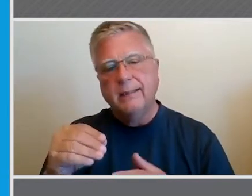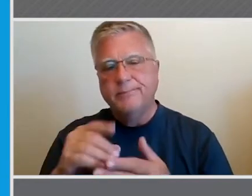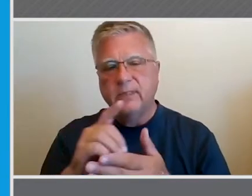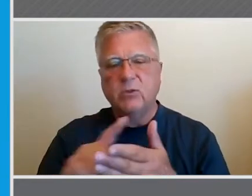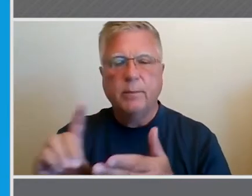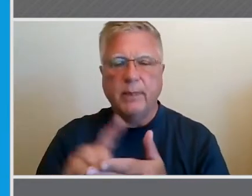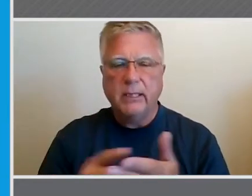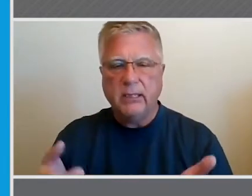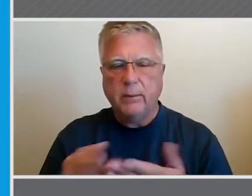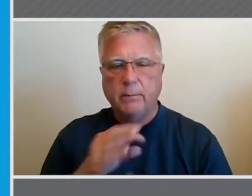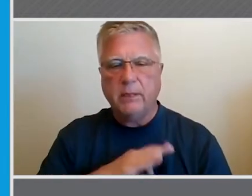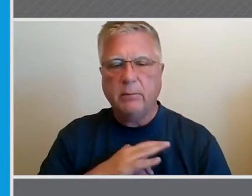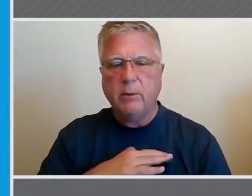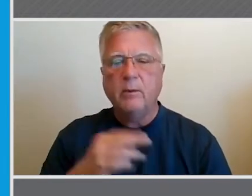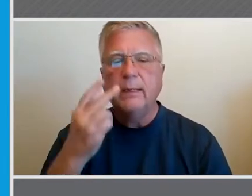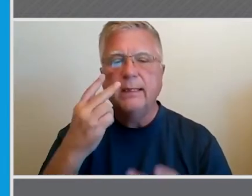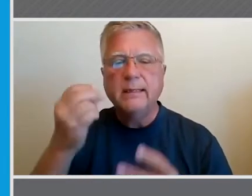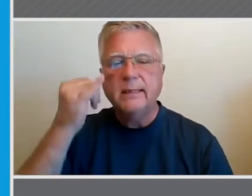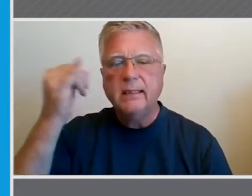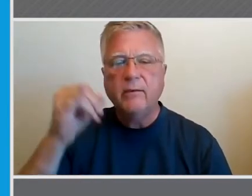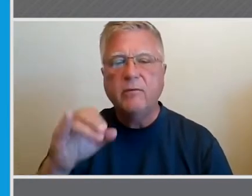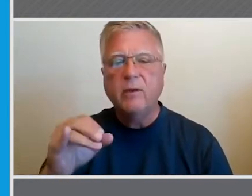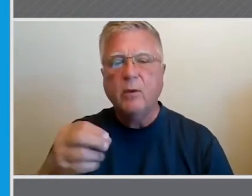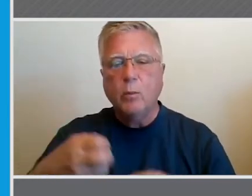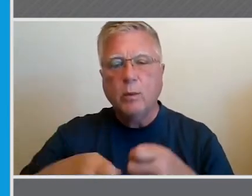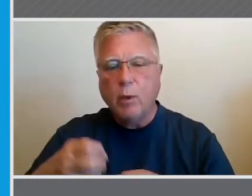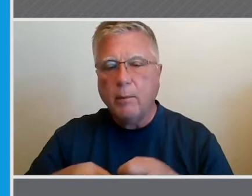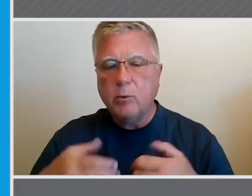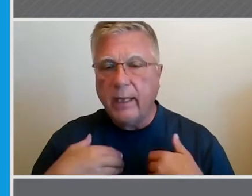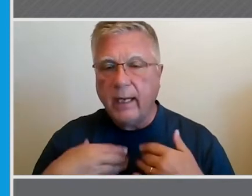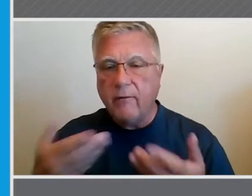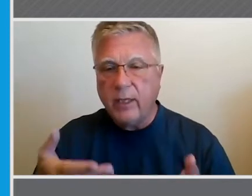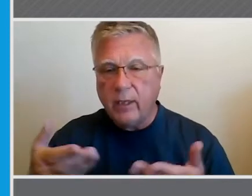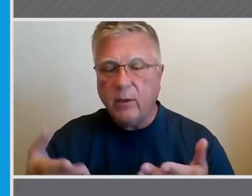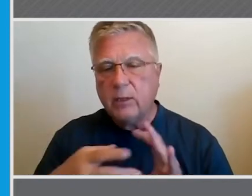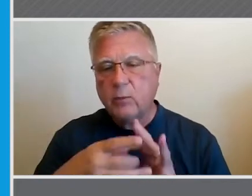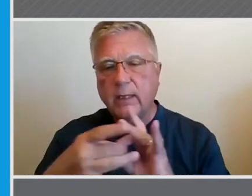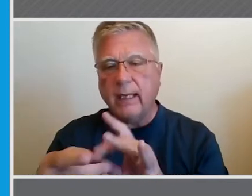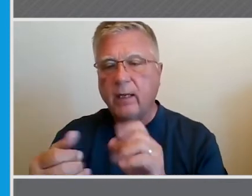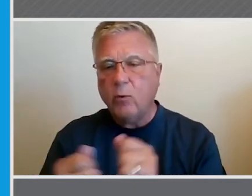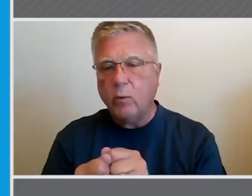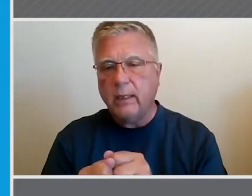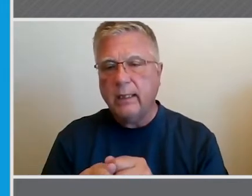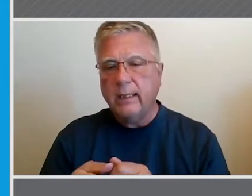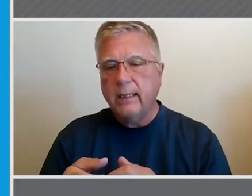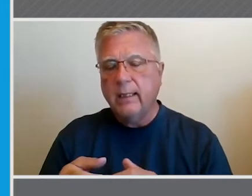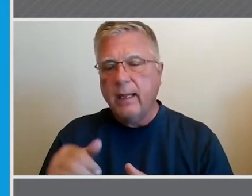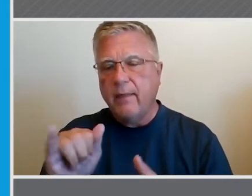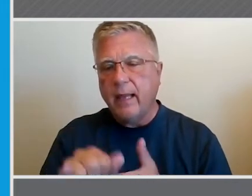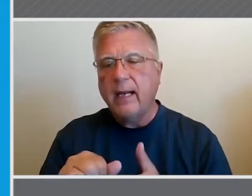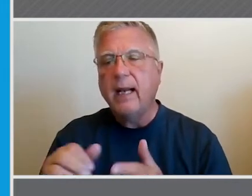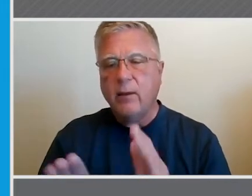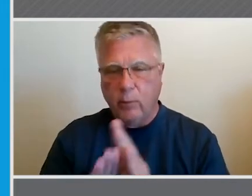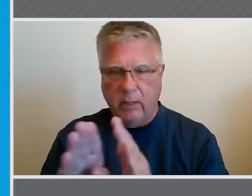our problems here with as they relate to discrimination in Pittsburgh and to develop policies to address that.